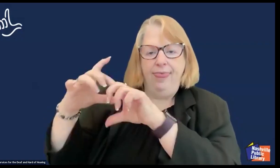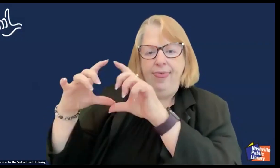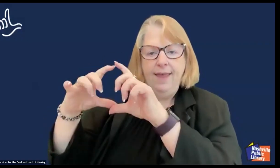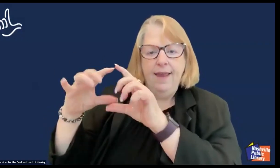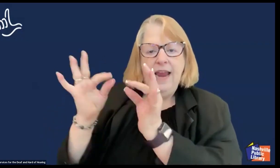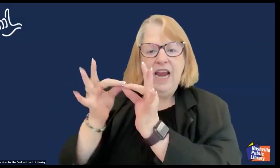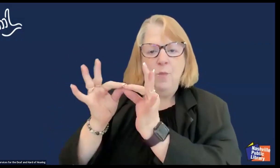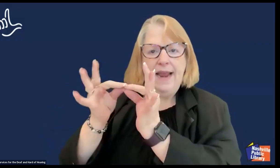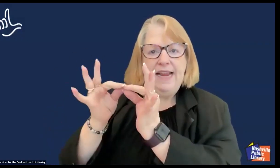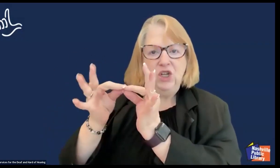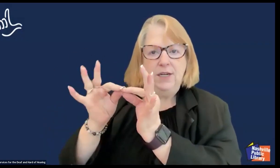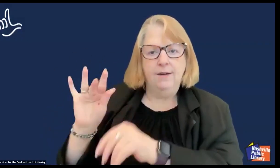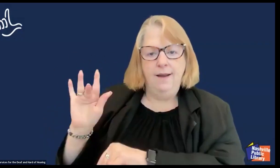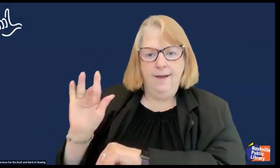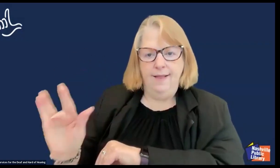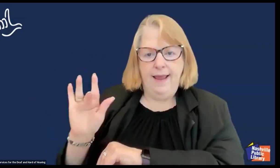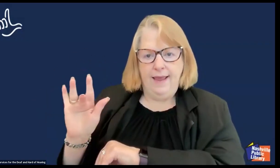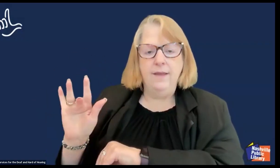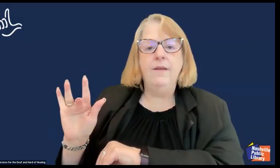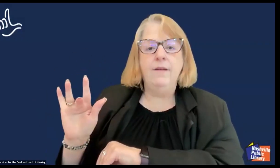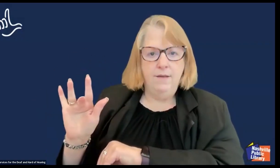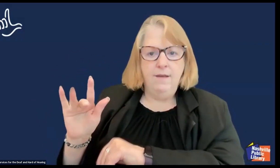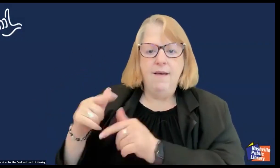Interpretation. Click.